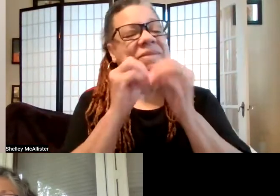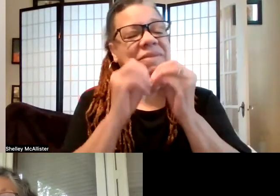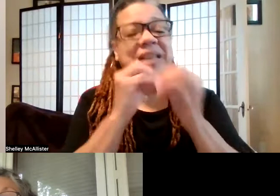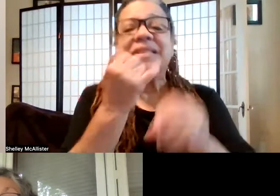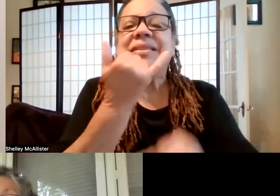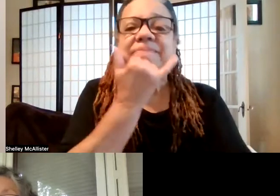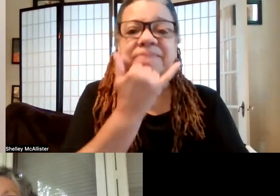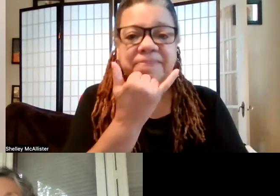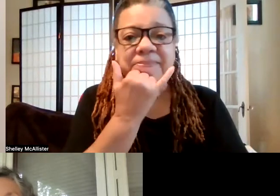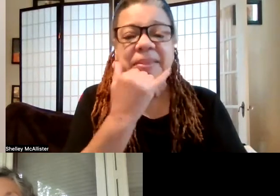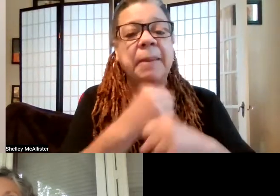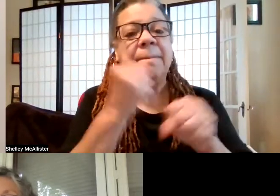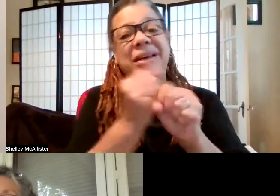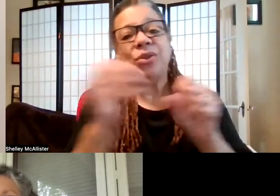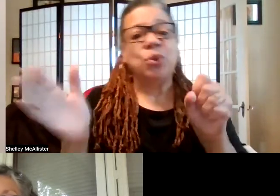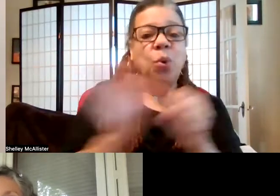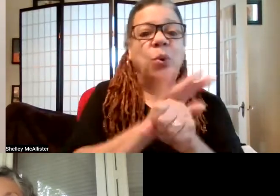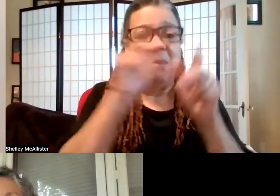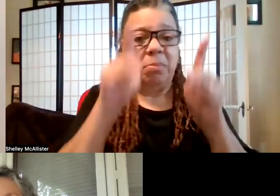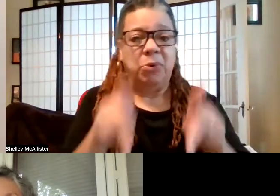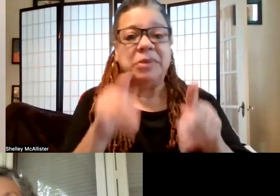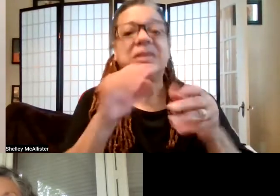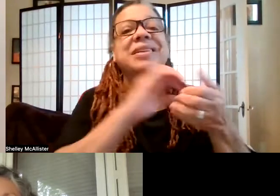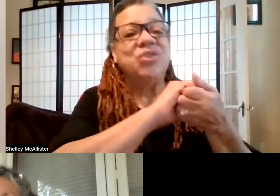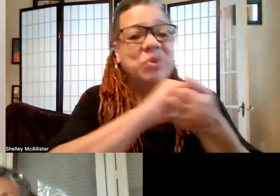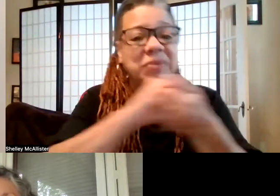to make us whole again, uniting us all in brotherhood.